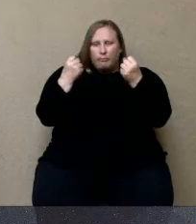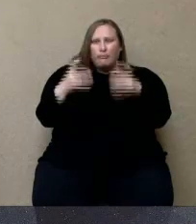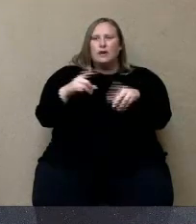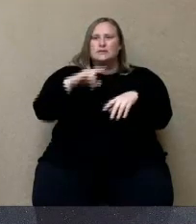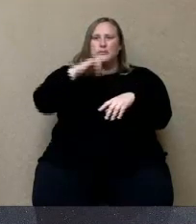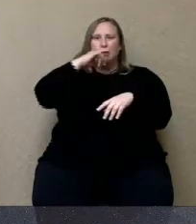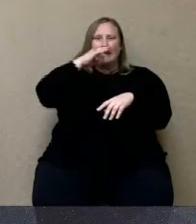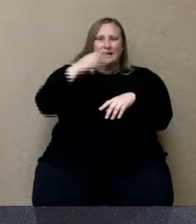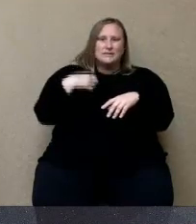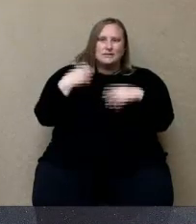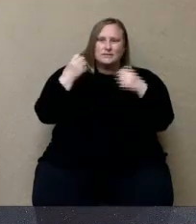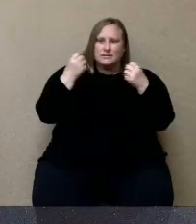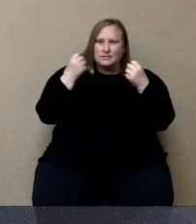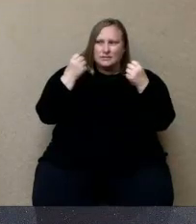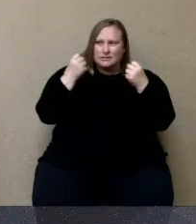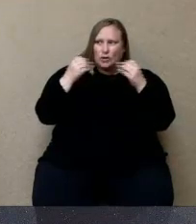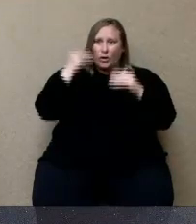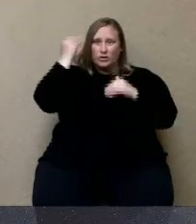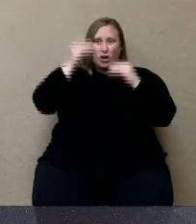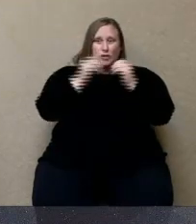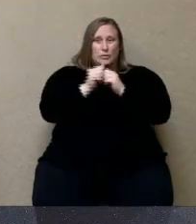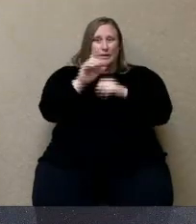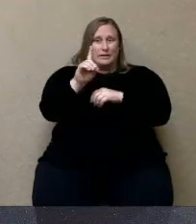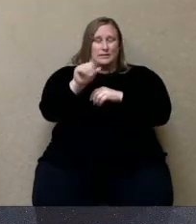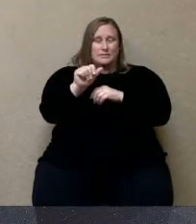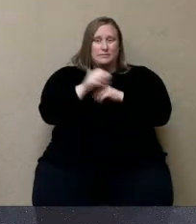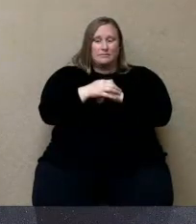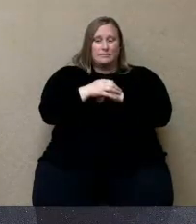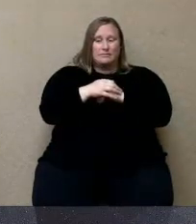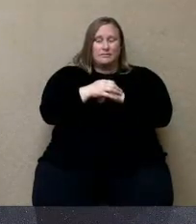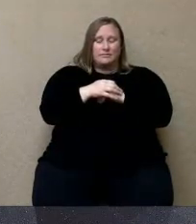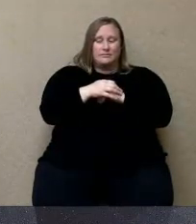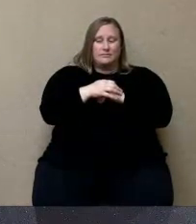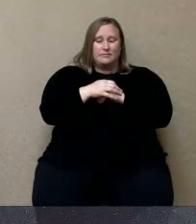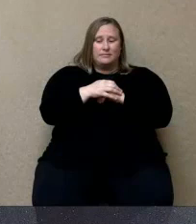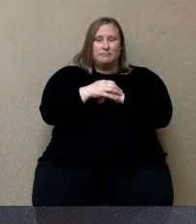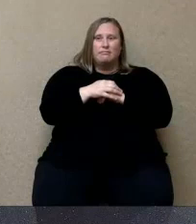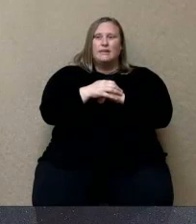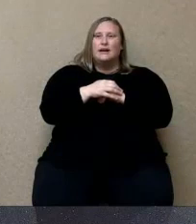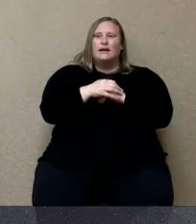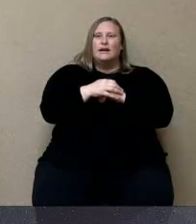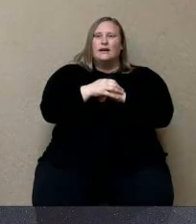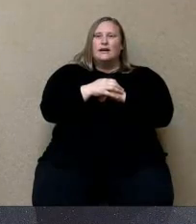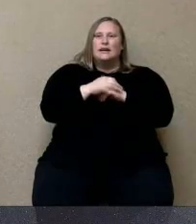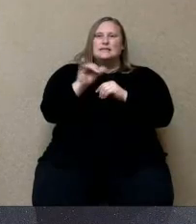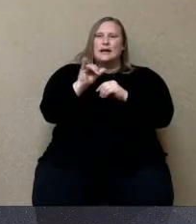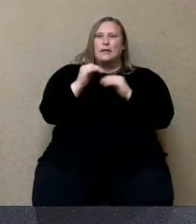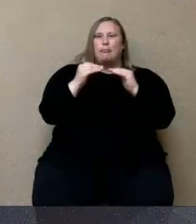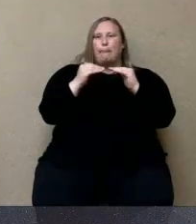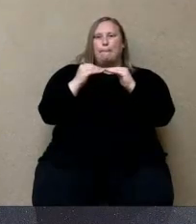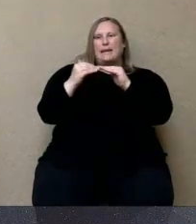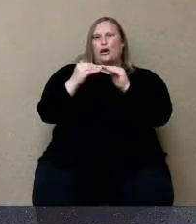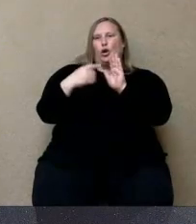adults who have disabilities, we like to do the same kind of peer modeling in that same way, even if we're not